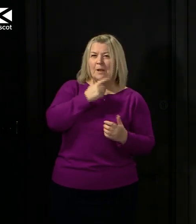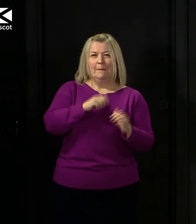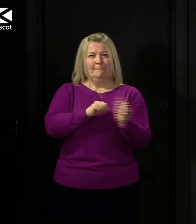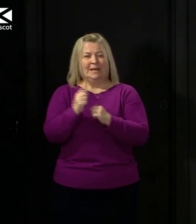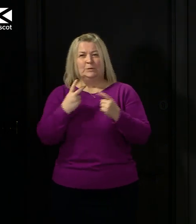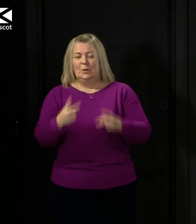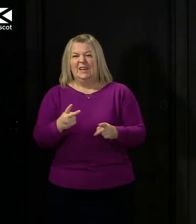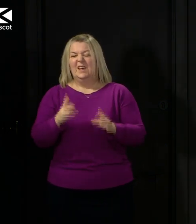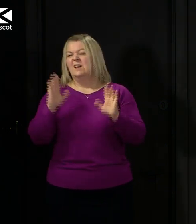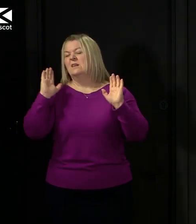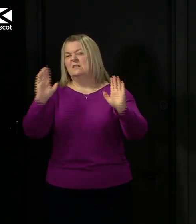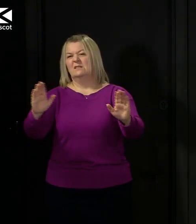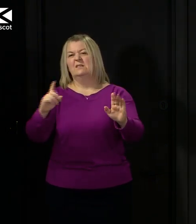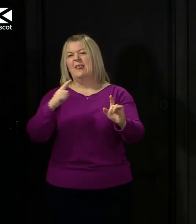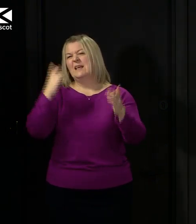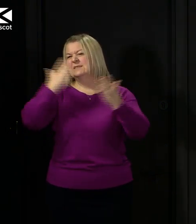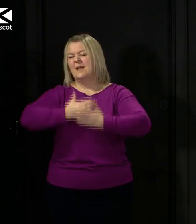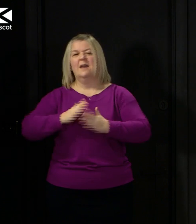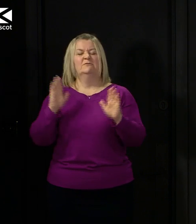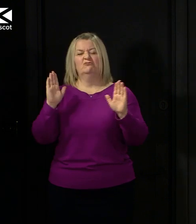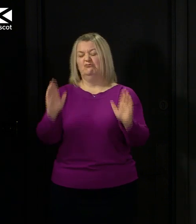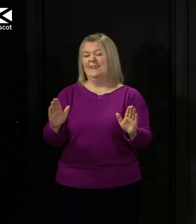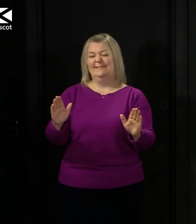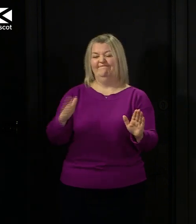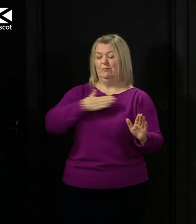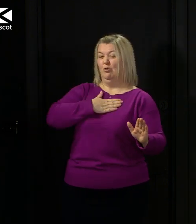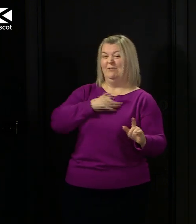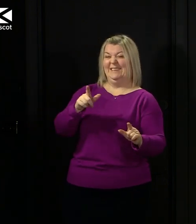last night that the Chief Medical Officer had to resign in order to make sure that we